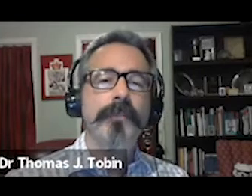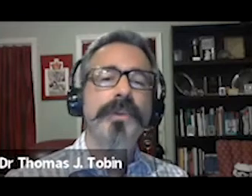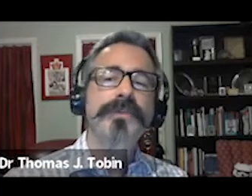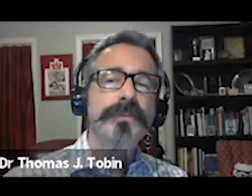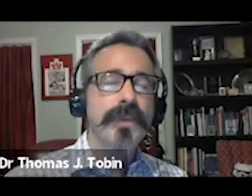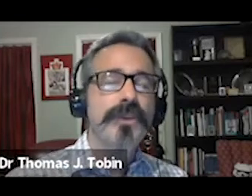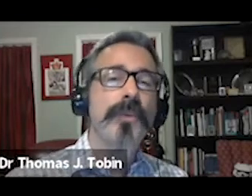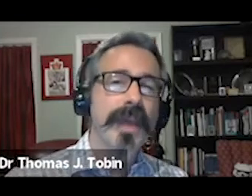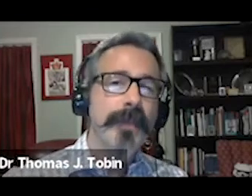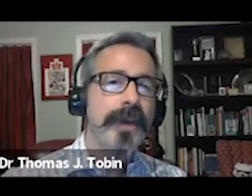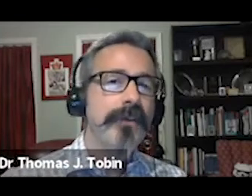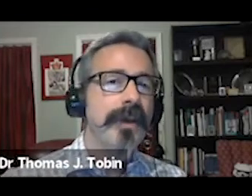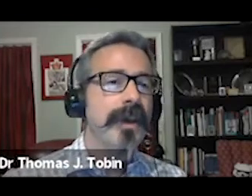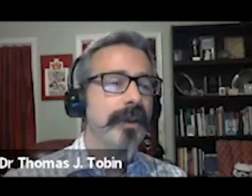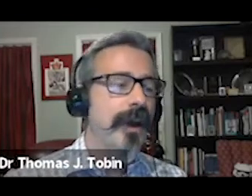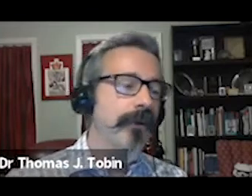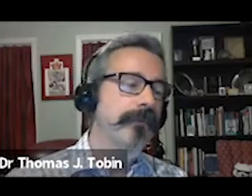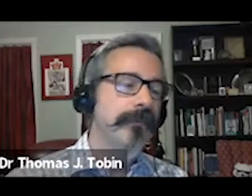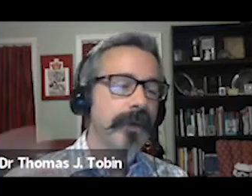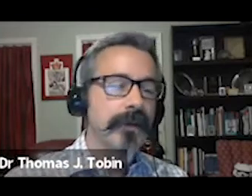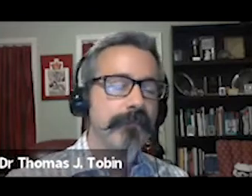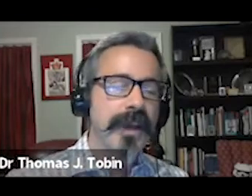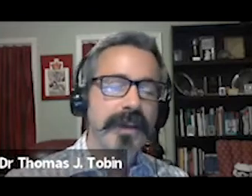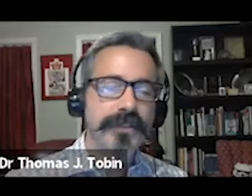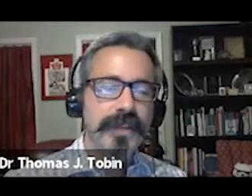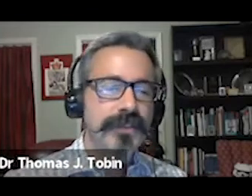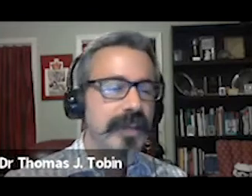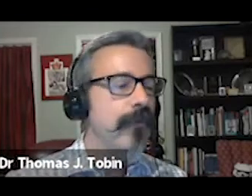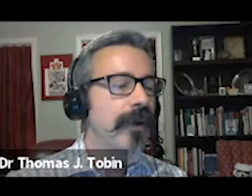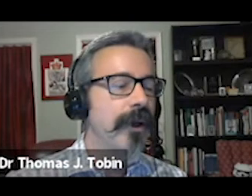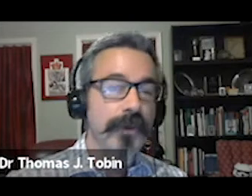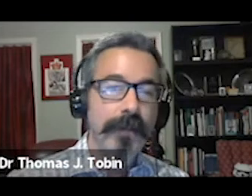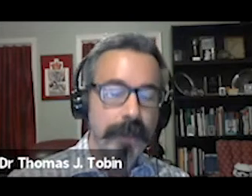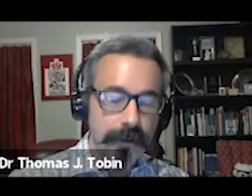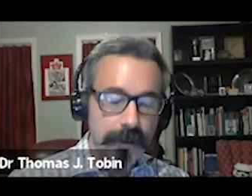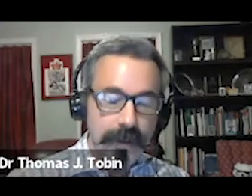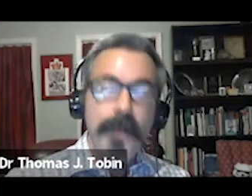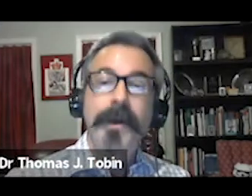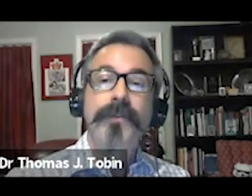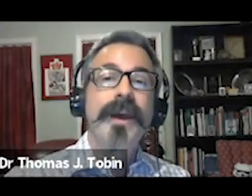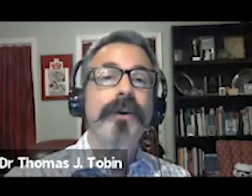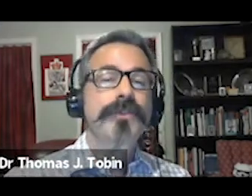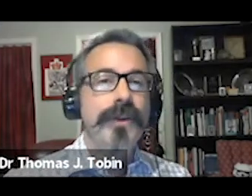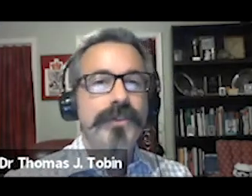please use the Q&A panel and our behind the scenes team will help you out there. I also want to